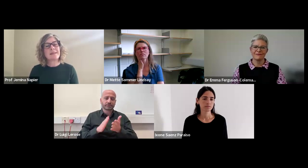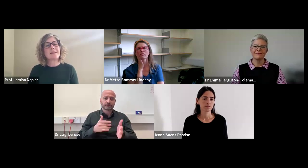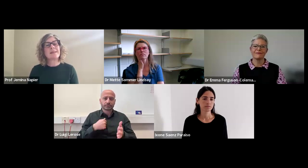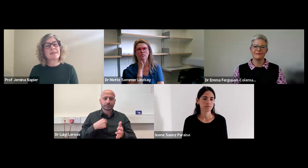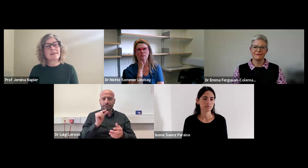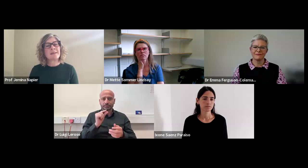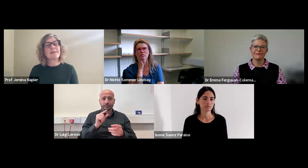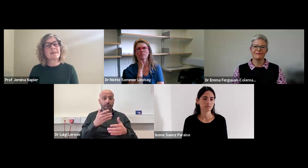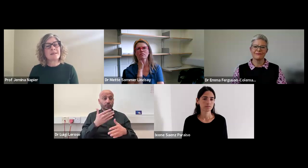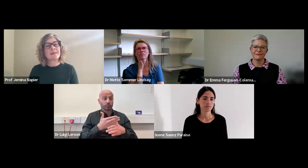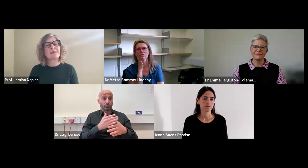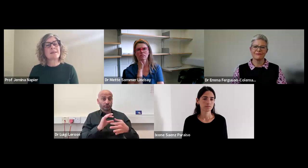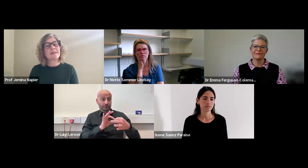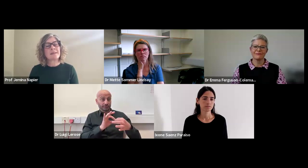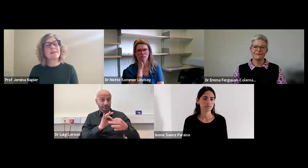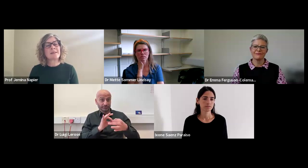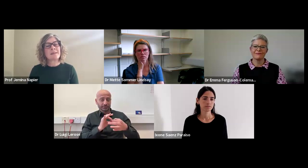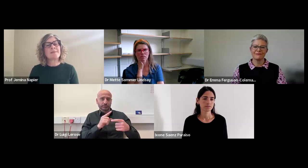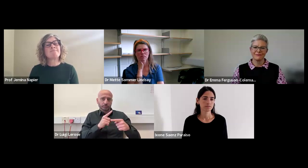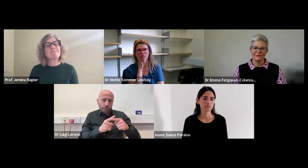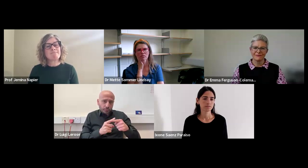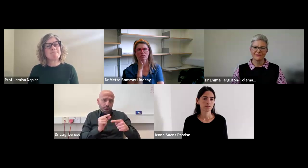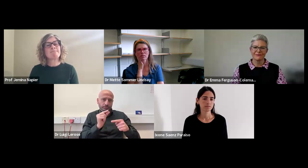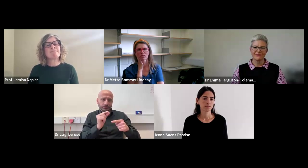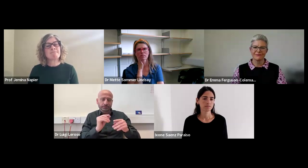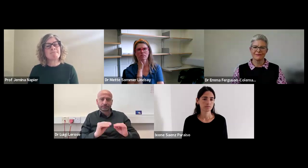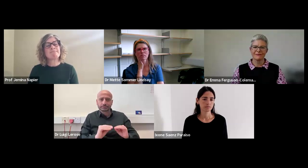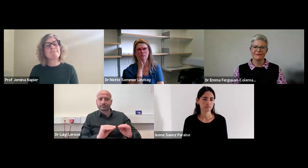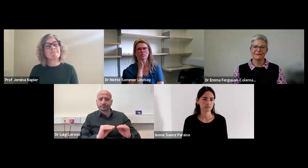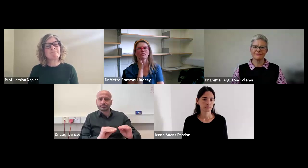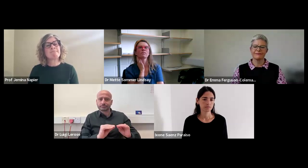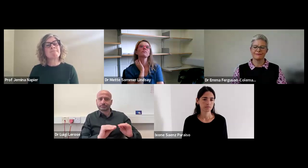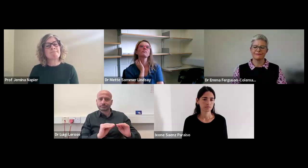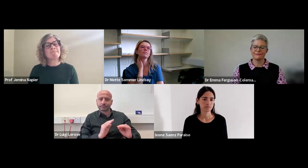that extra informal knowledge on a personal level and if you build rapport with people and have that